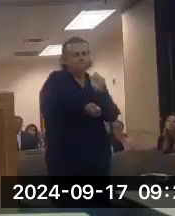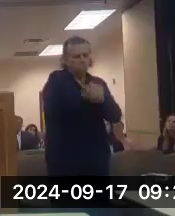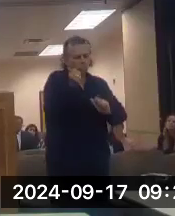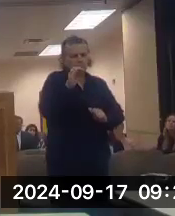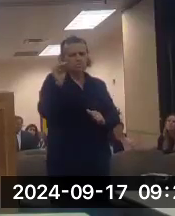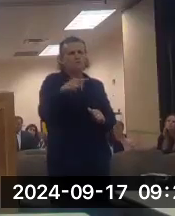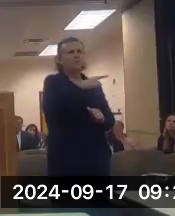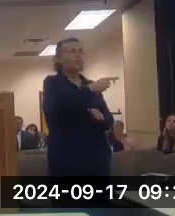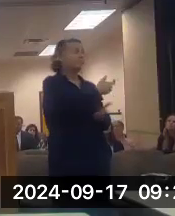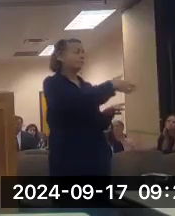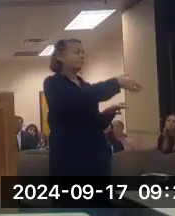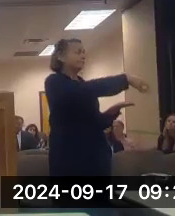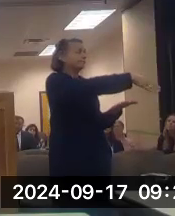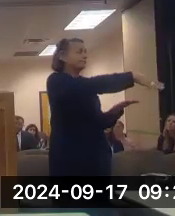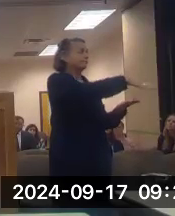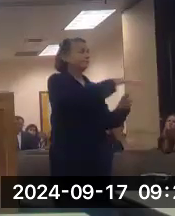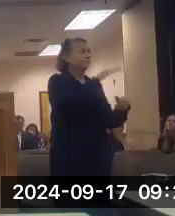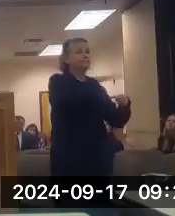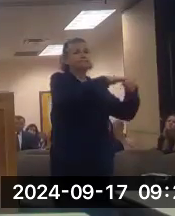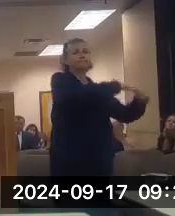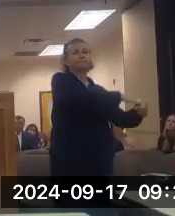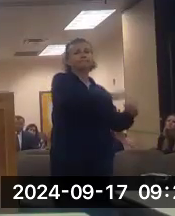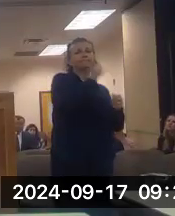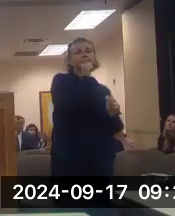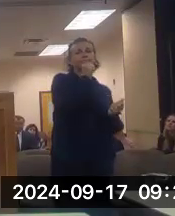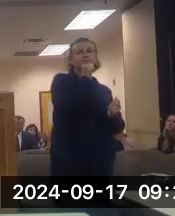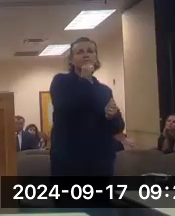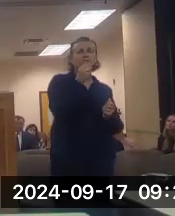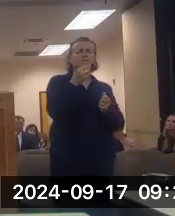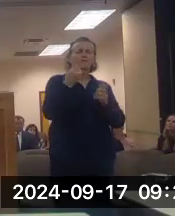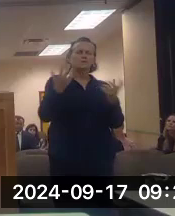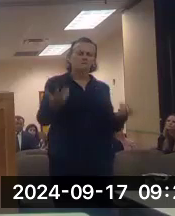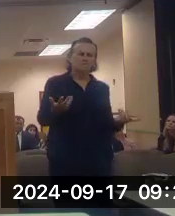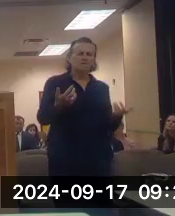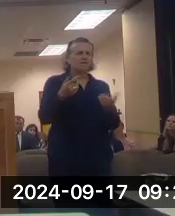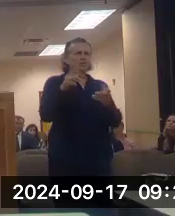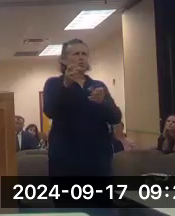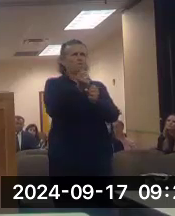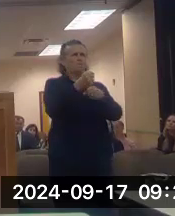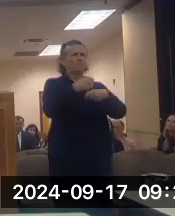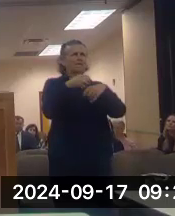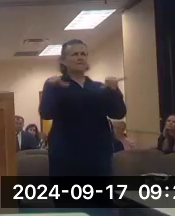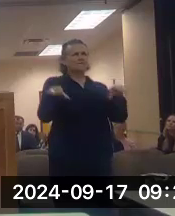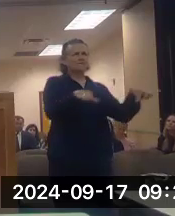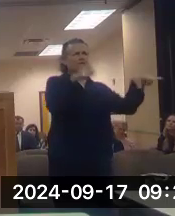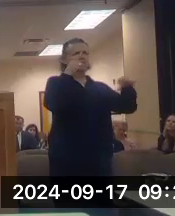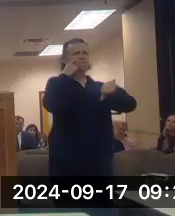Reginald Parson: We also want to flag. So you know, standardizing the amount of time feels just so important for clarity.